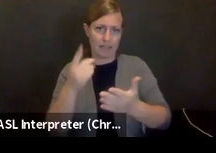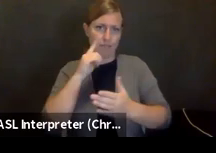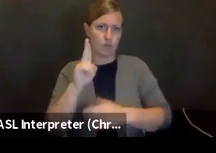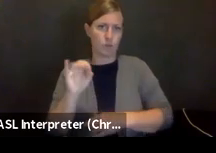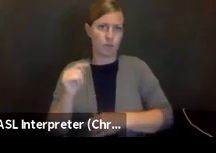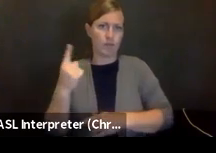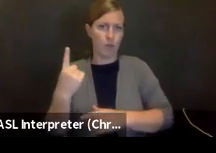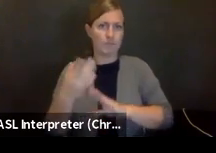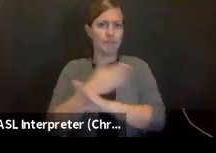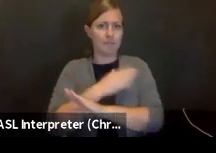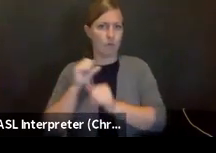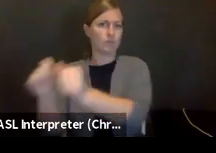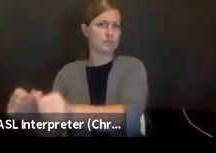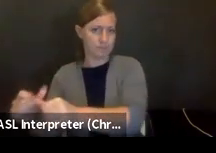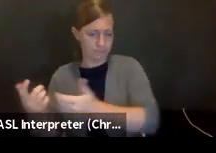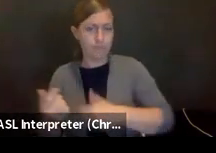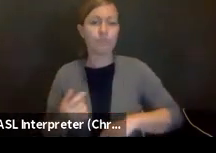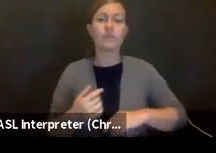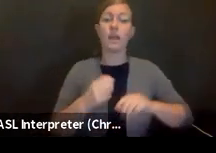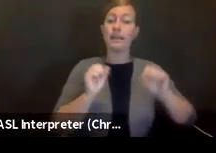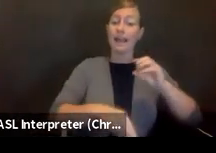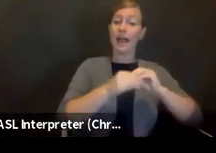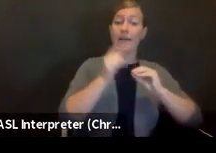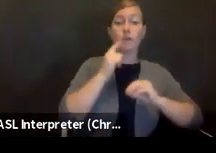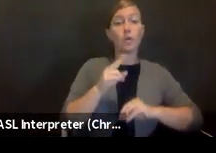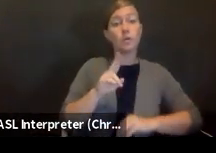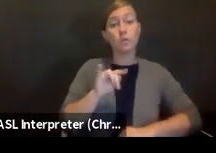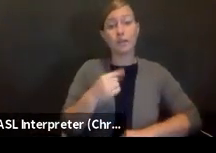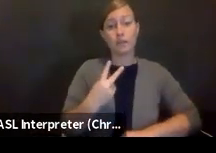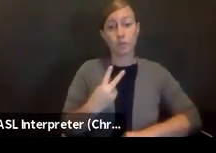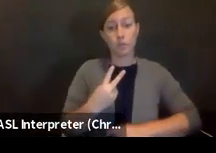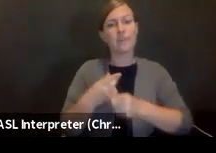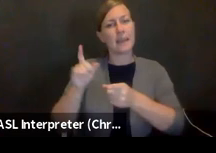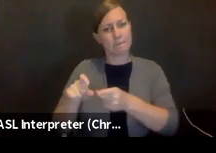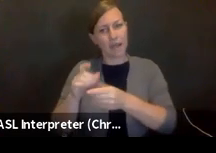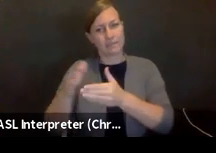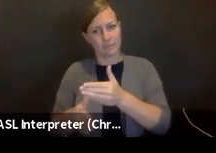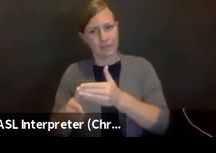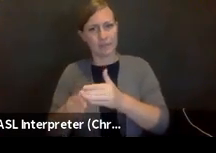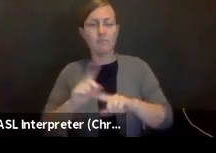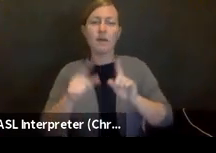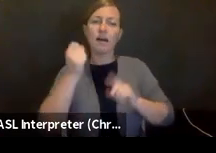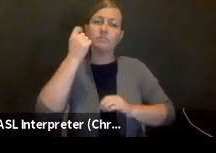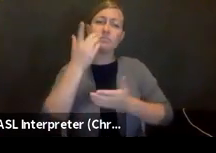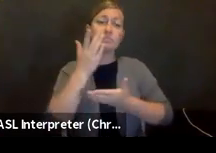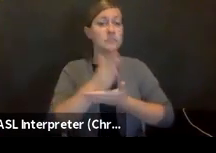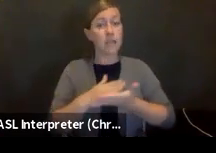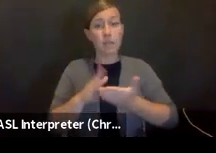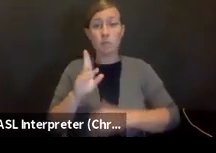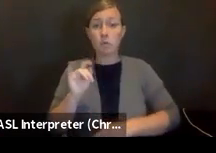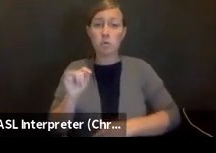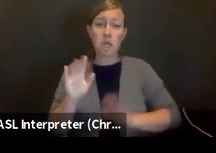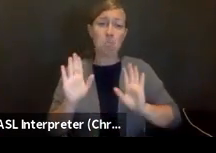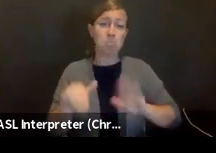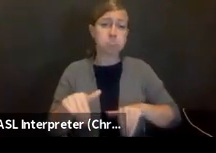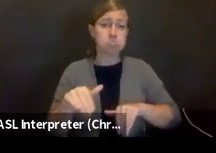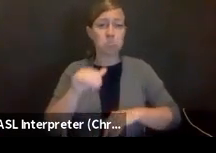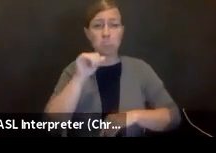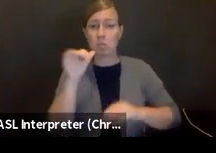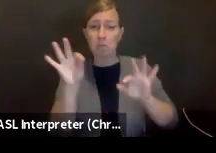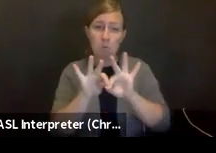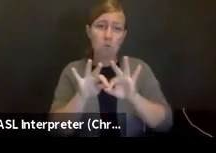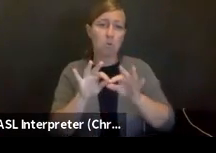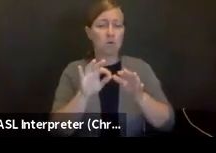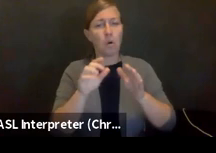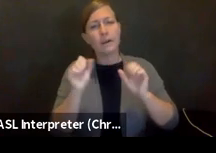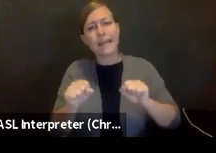ESD 189 - Amy Colburn: I can add another requirement that for unit to they must complete. So if there's some units that maybe they you're not as worried about or they can do in a different order or something.